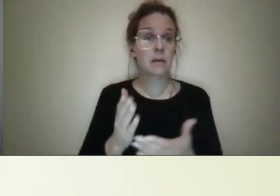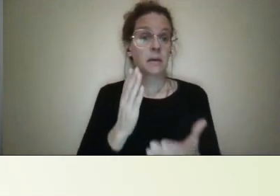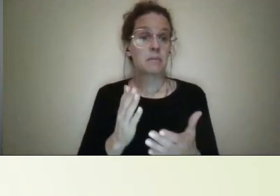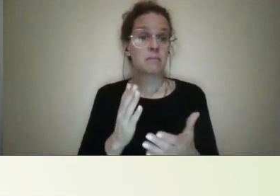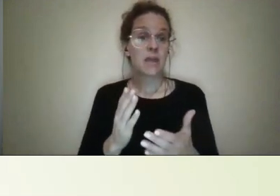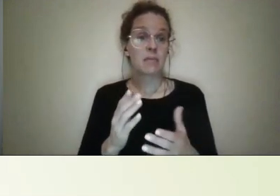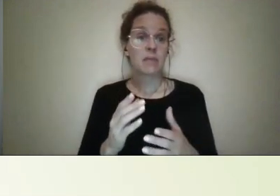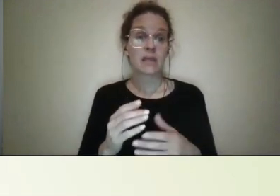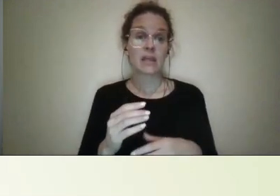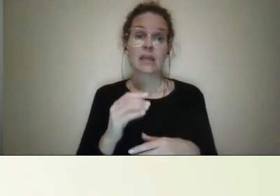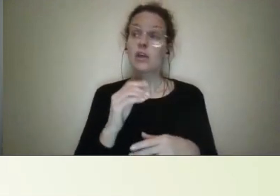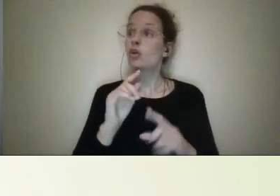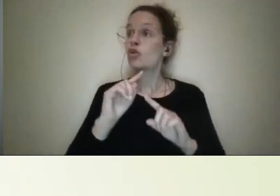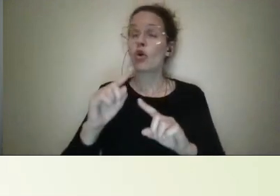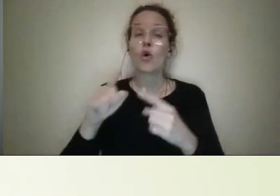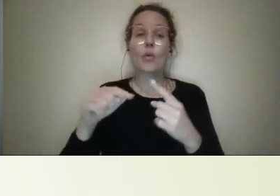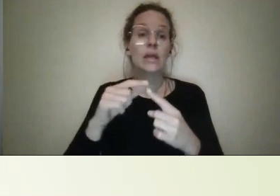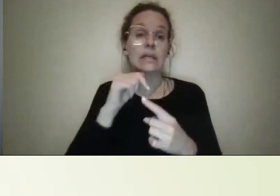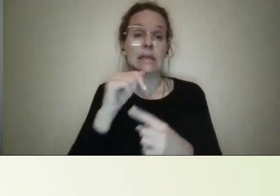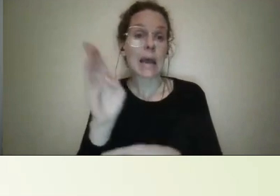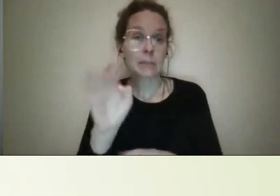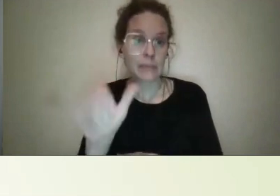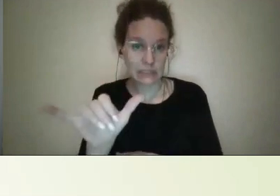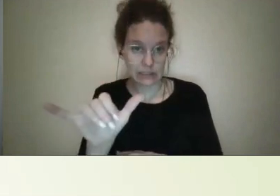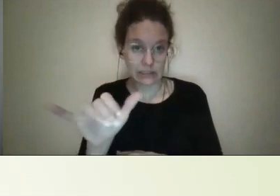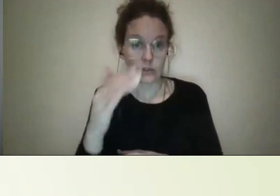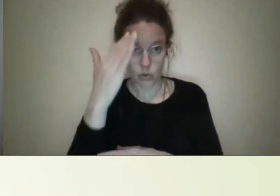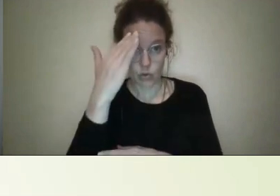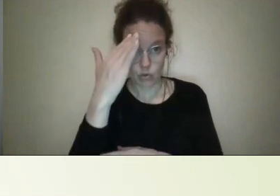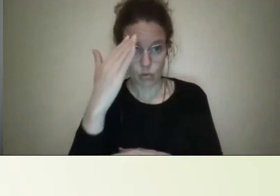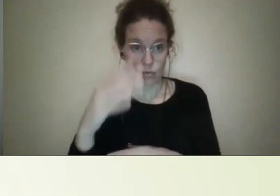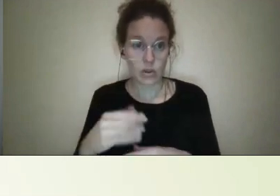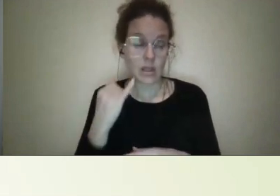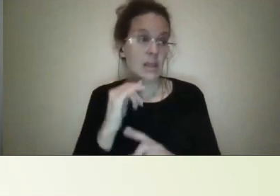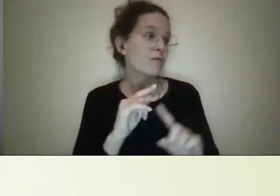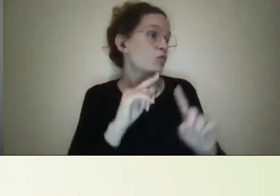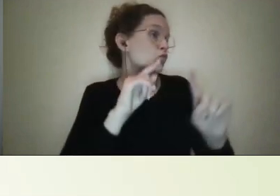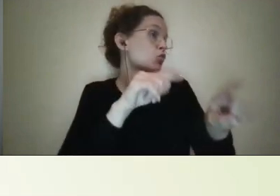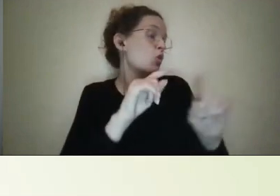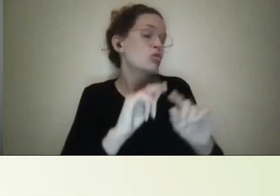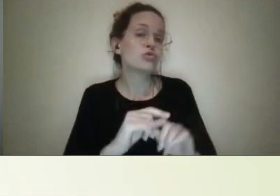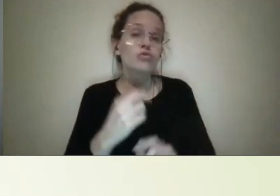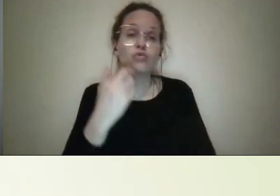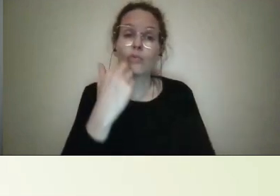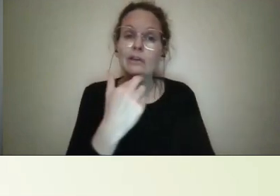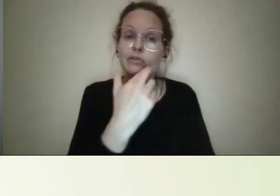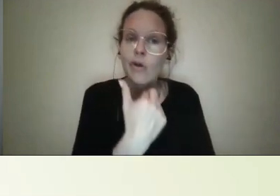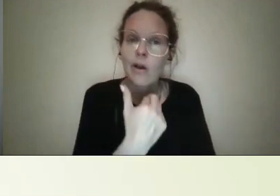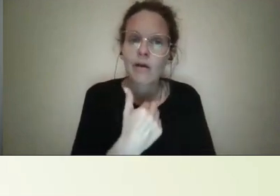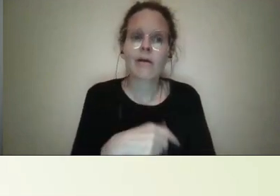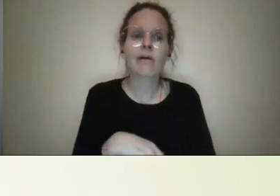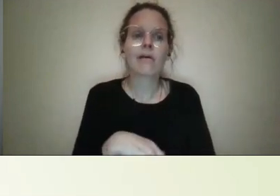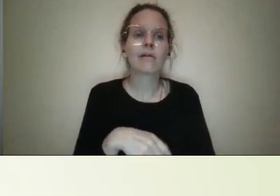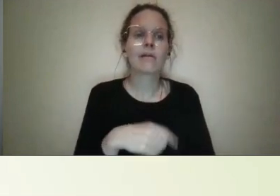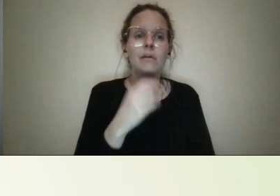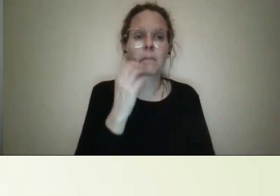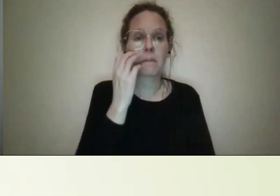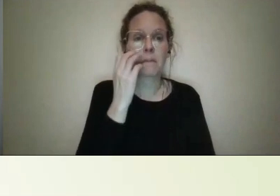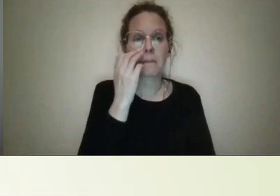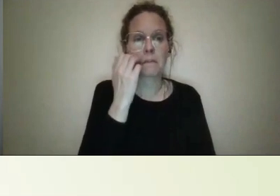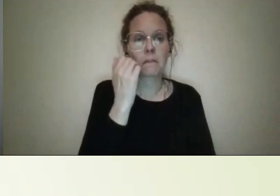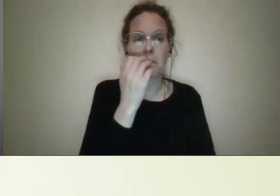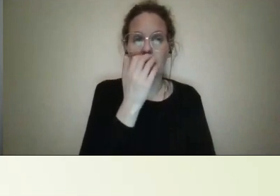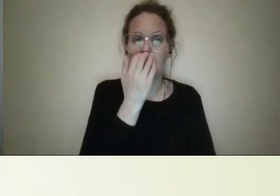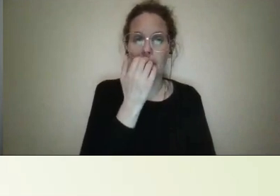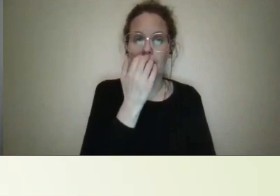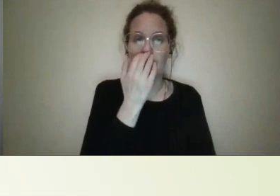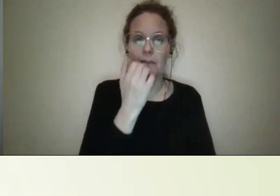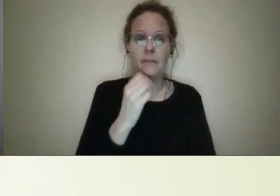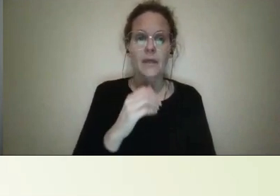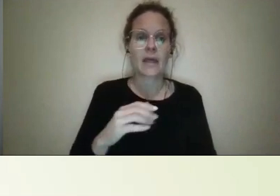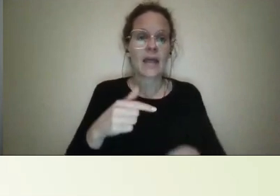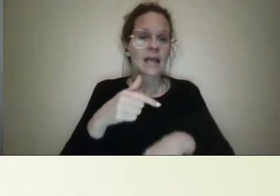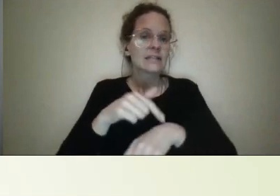you know that it's not very busy. If you go to a restaurant and it's like 5:30 and it's jam-packed,